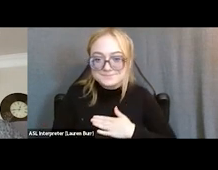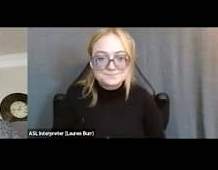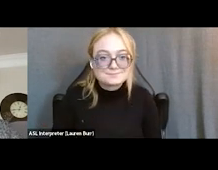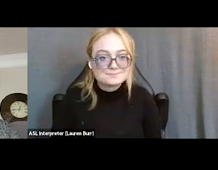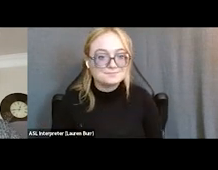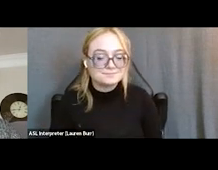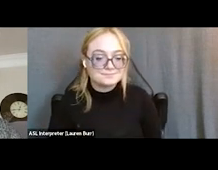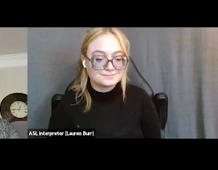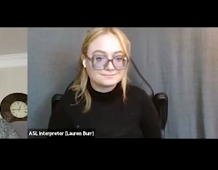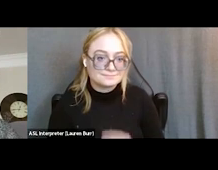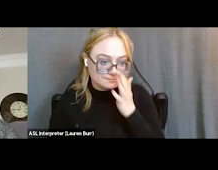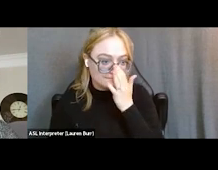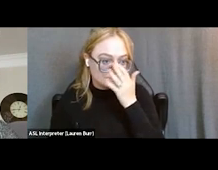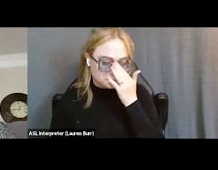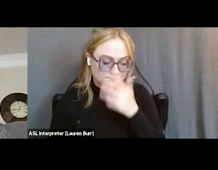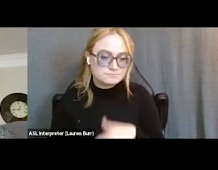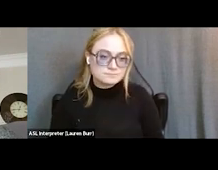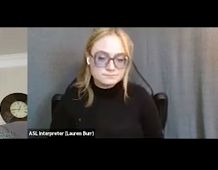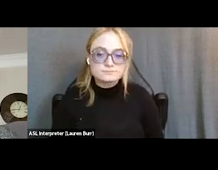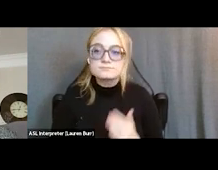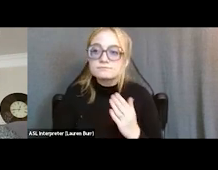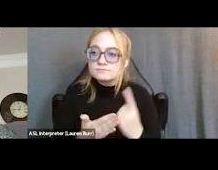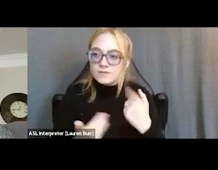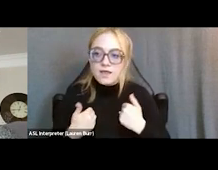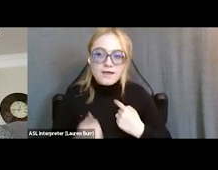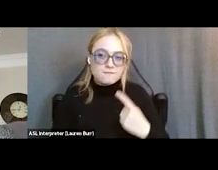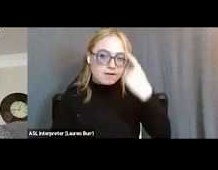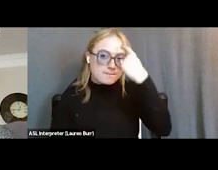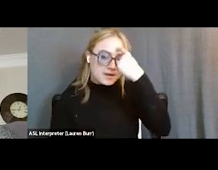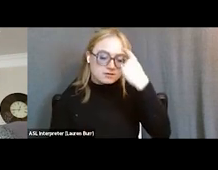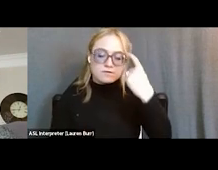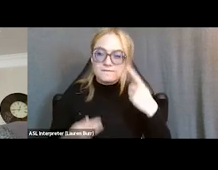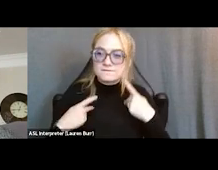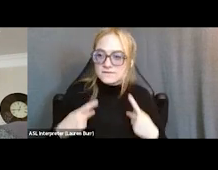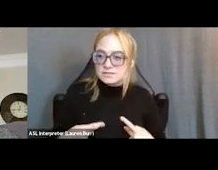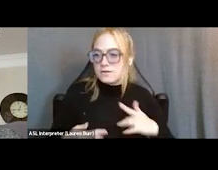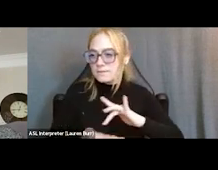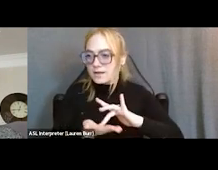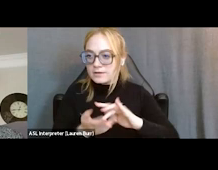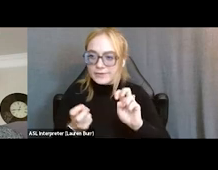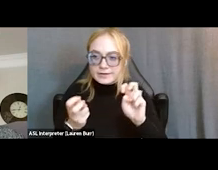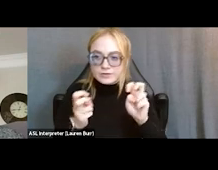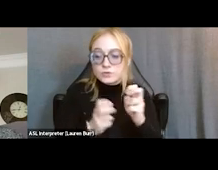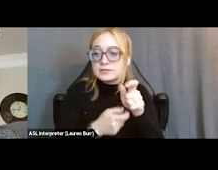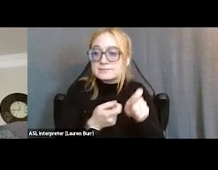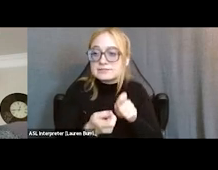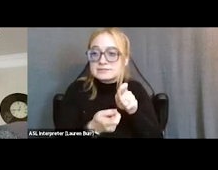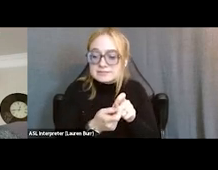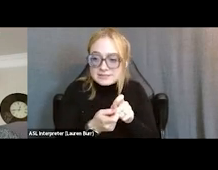So if someone has a mental or physical impairment, there are certain impairments that if you have the medical information to support it,